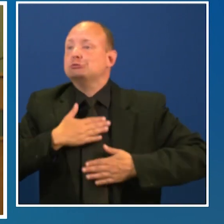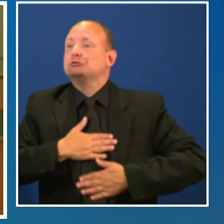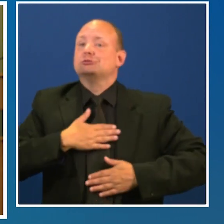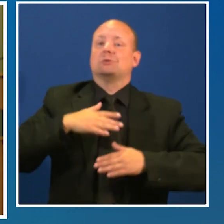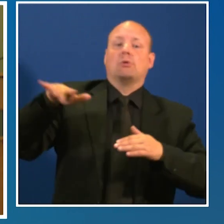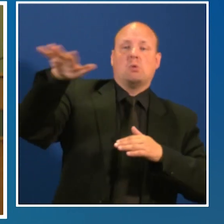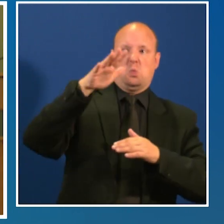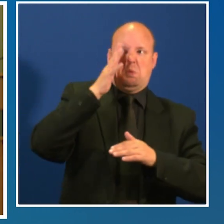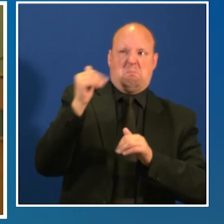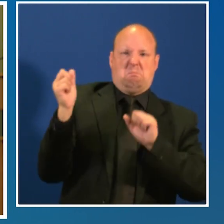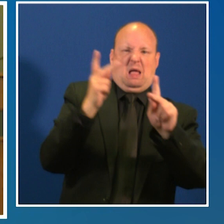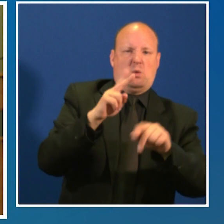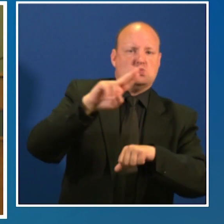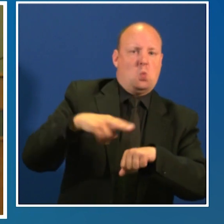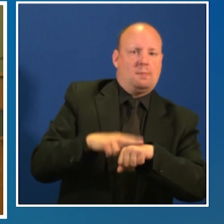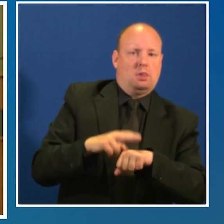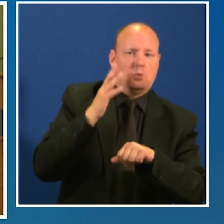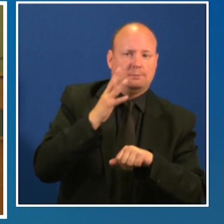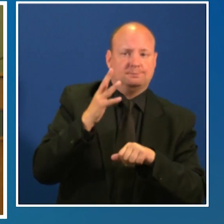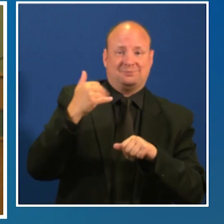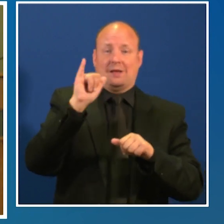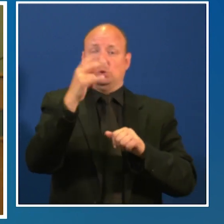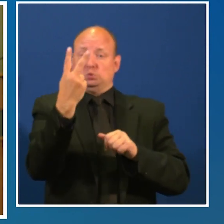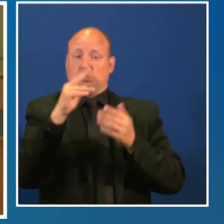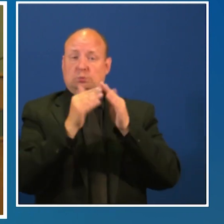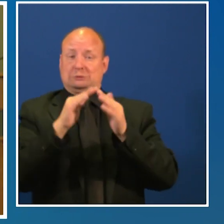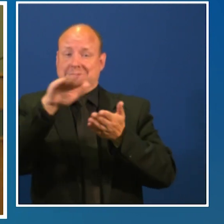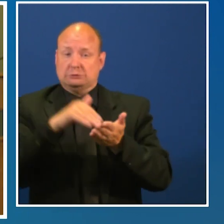Community Centers are currently open at full capacity to current